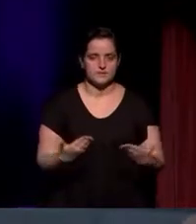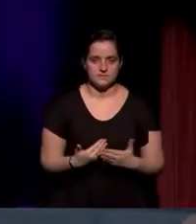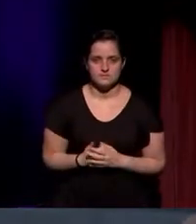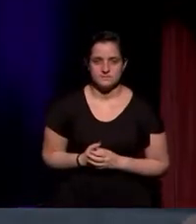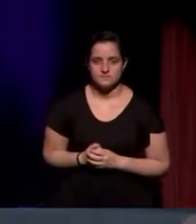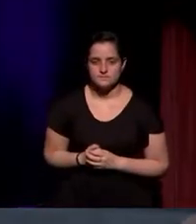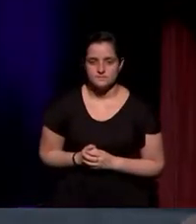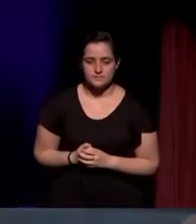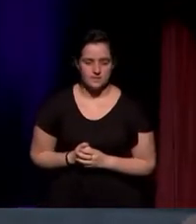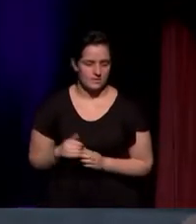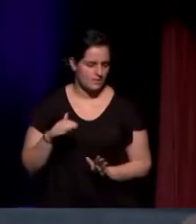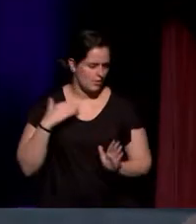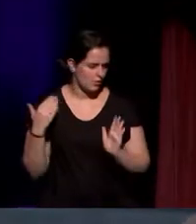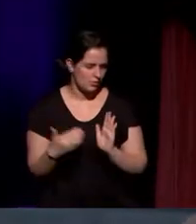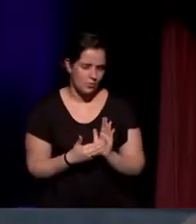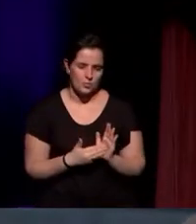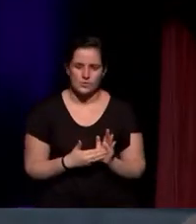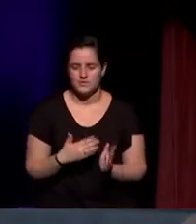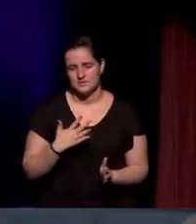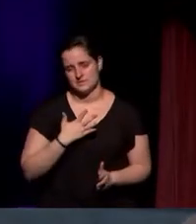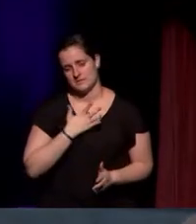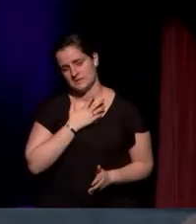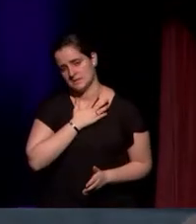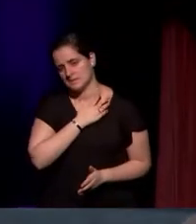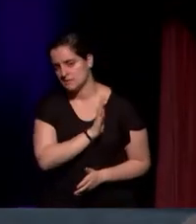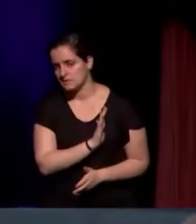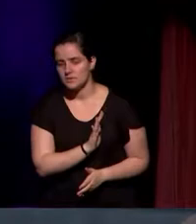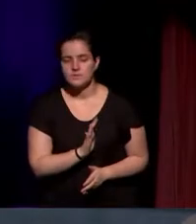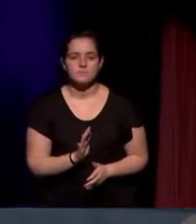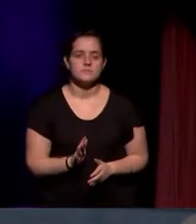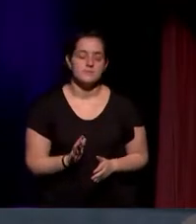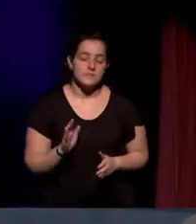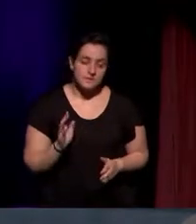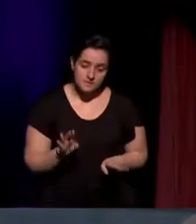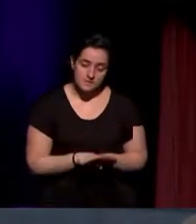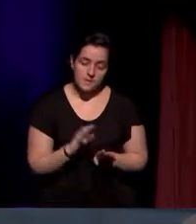all discrimination and the importance of women's participation.